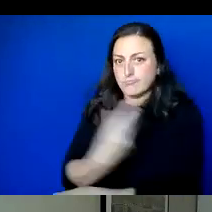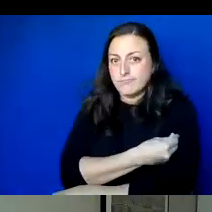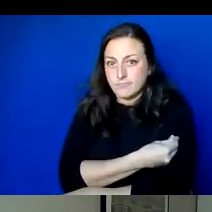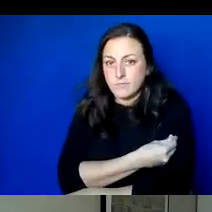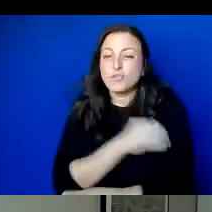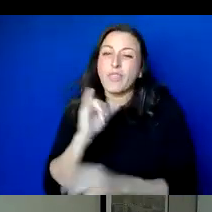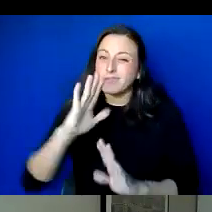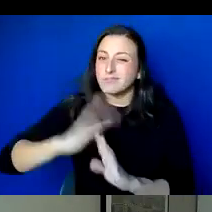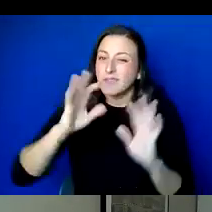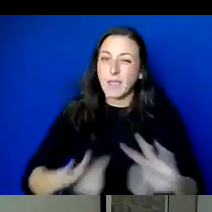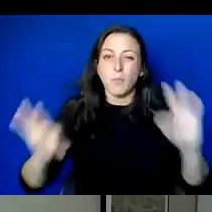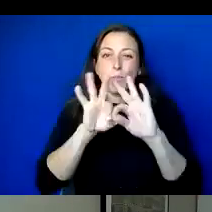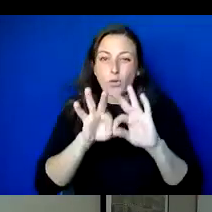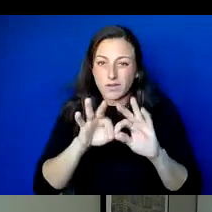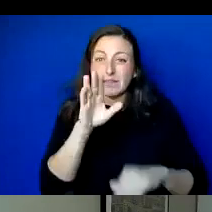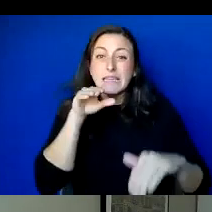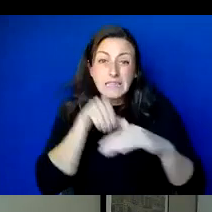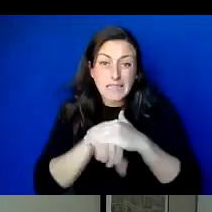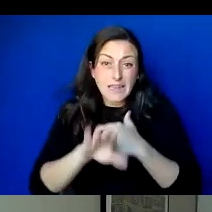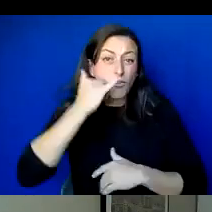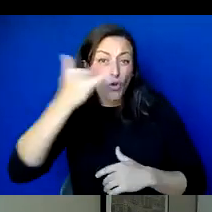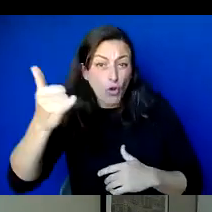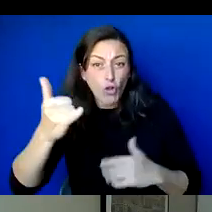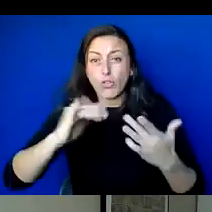so that that you can get called for a vaccination as soon as there's an appointment available.